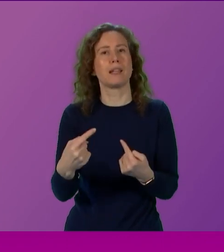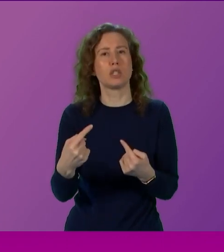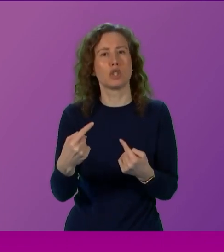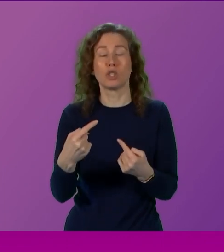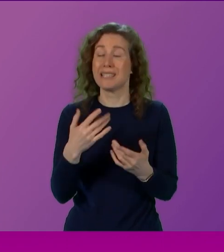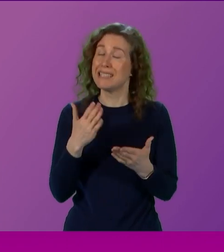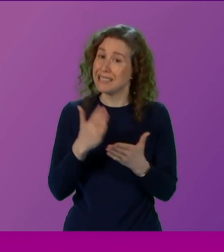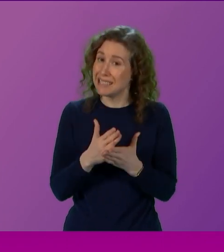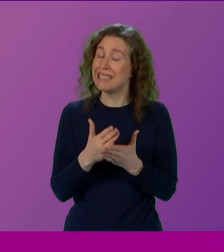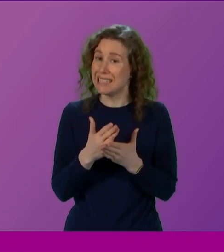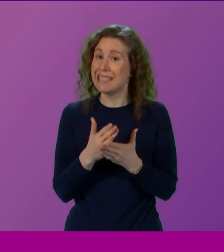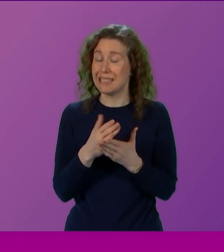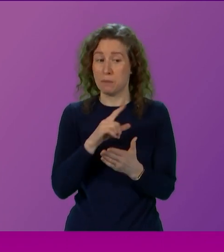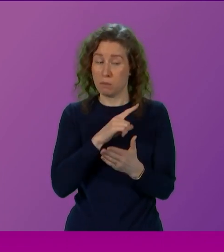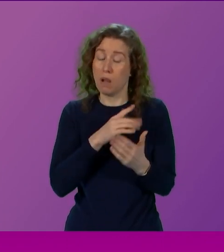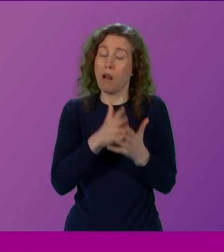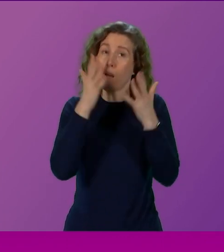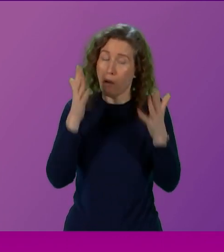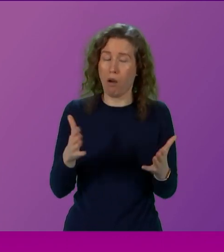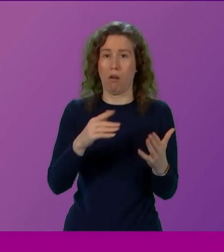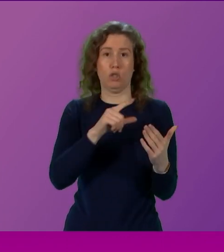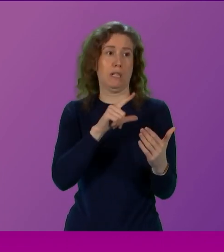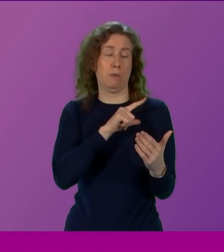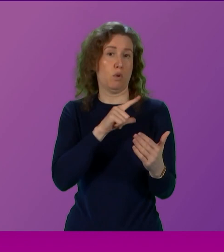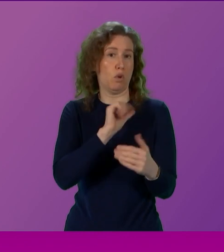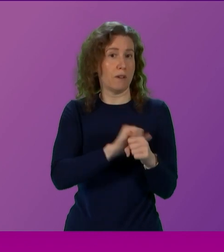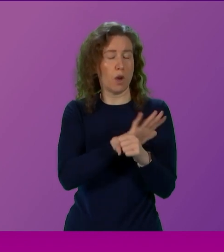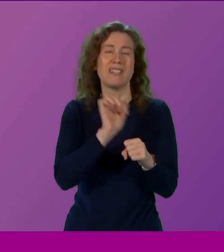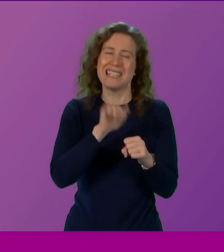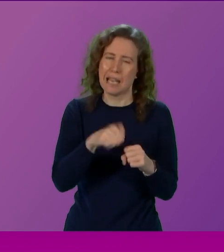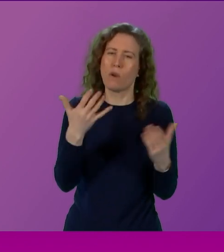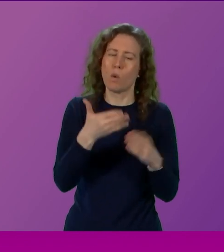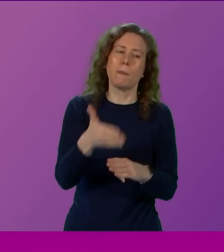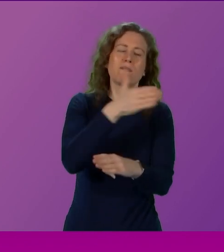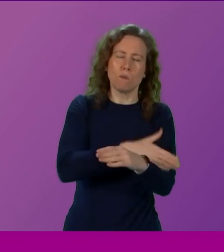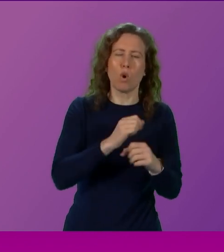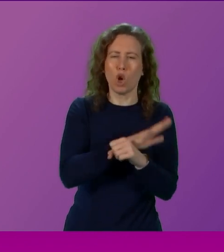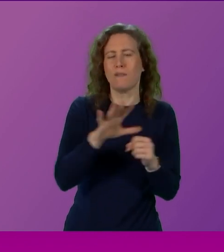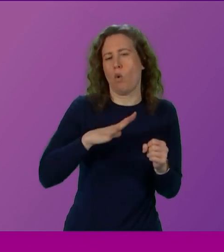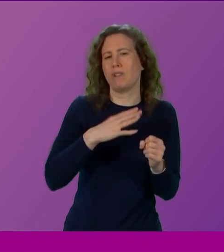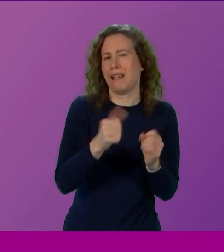largely down to Covid There were pressures that predated Covid but, in most countries,